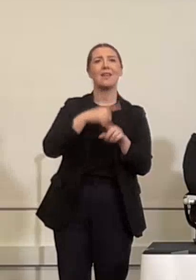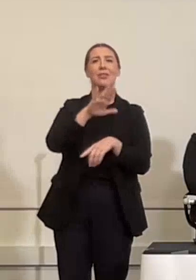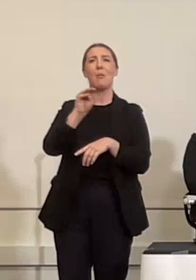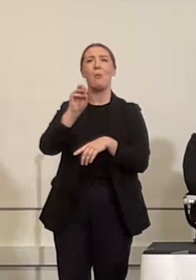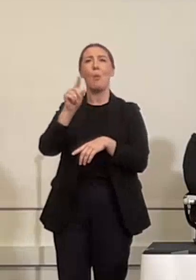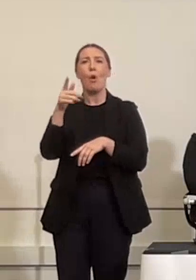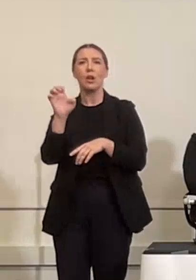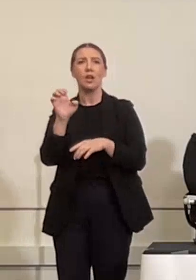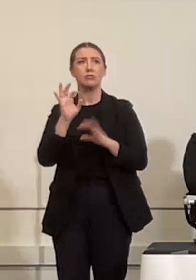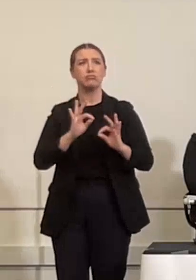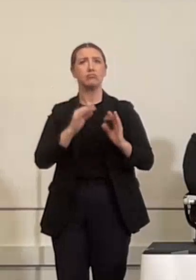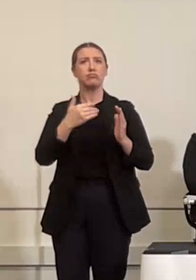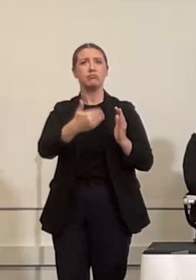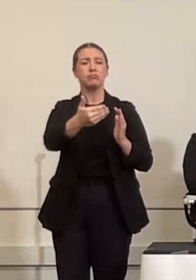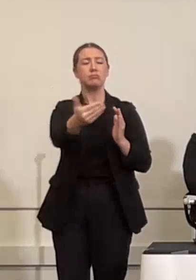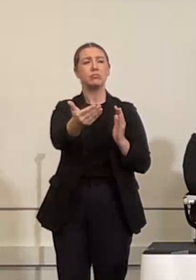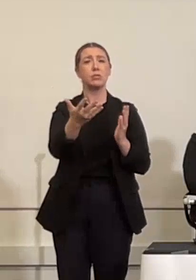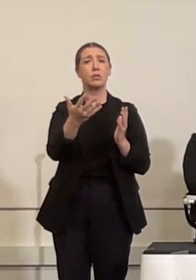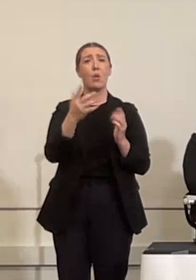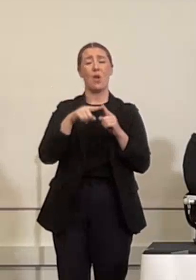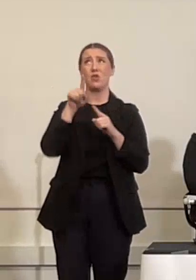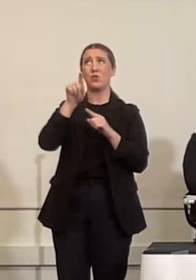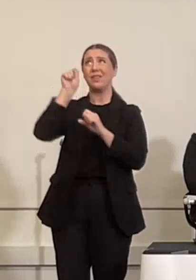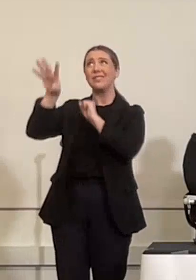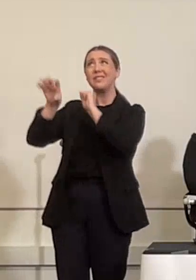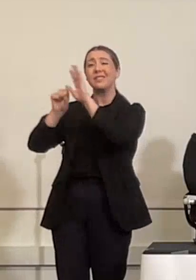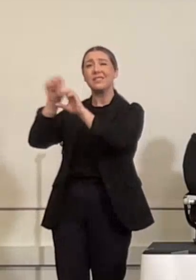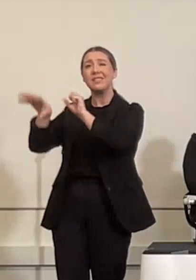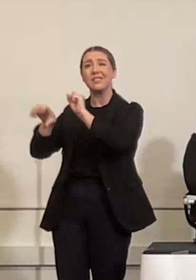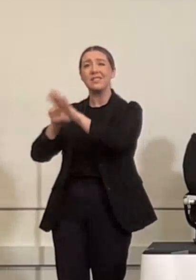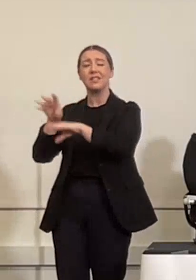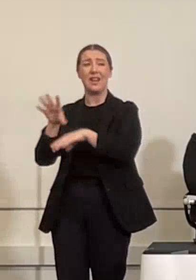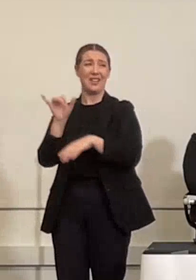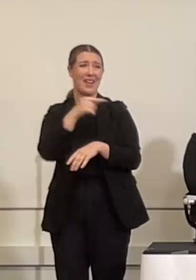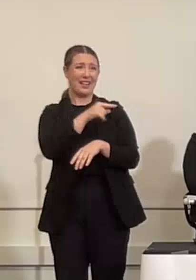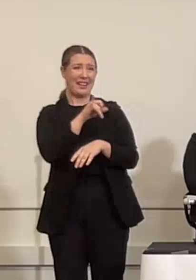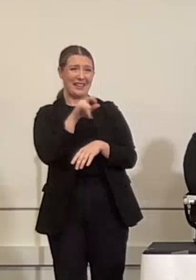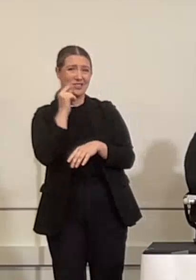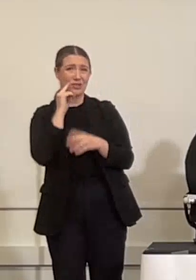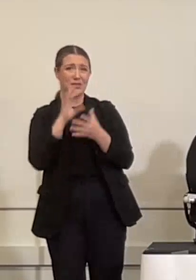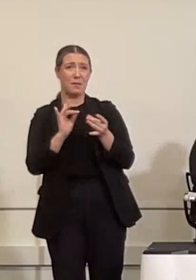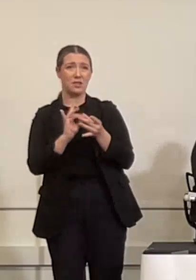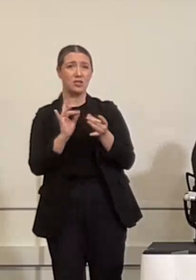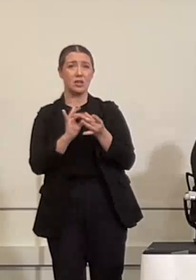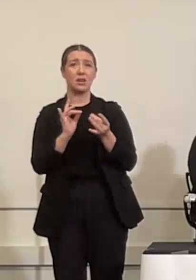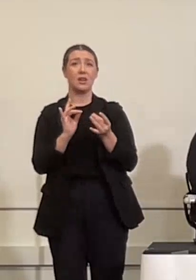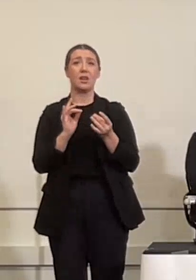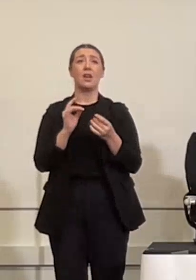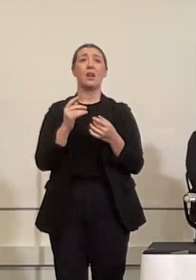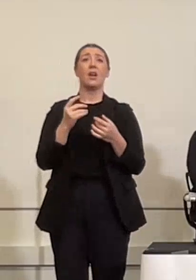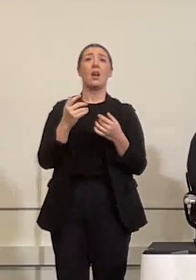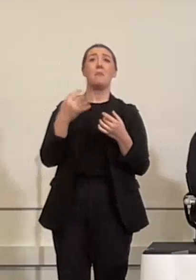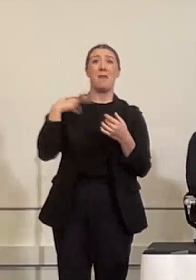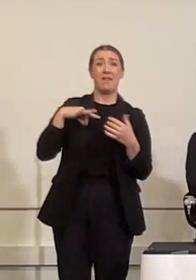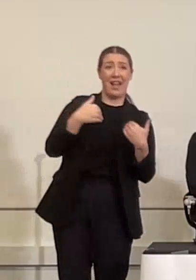they get to hear the impact of and by Clint said the impact of not having it because of my old place.